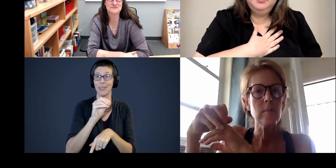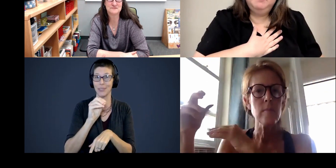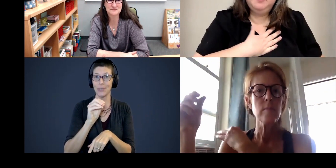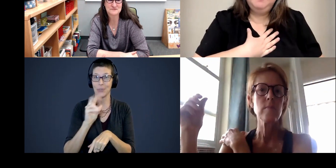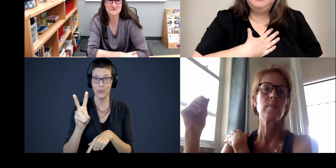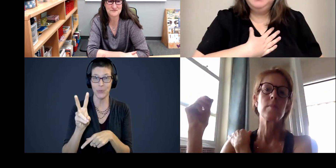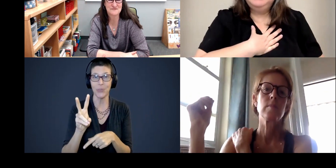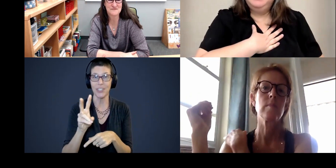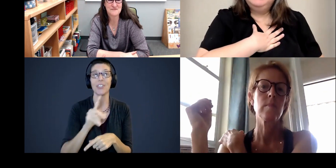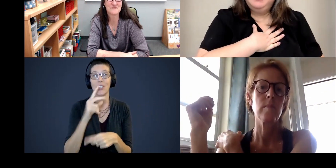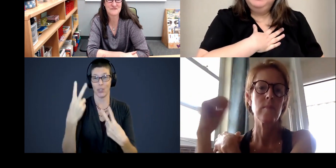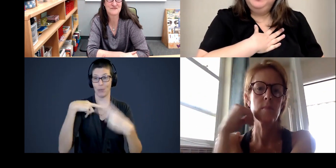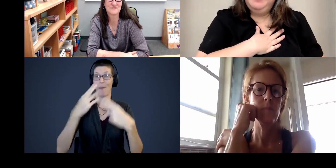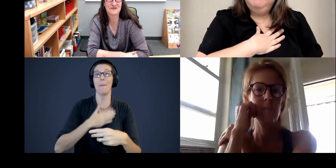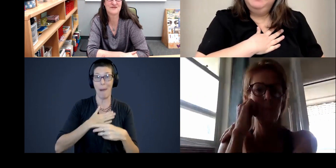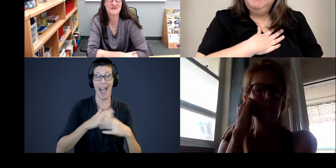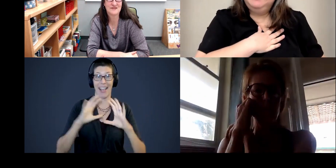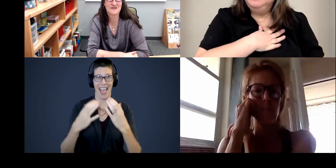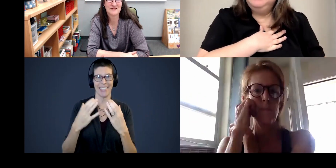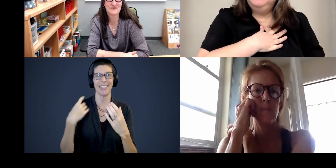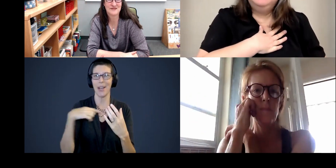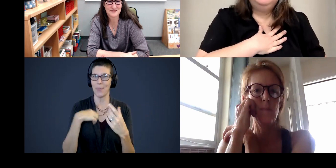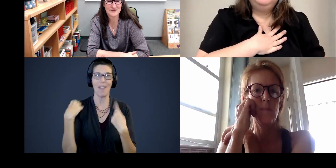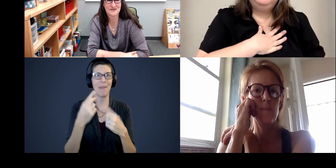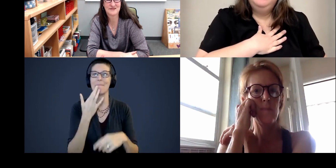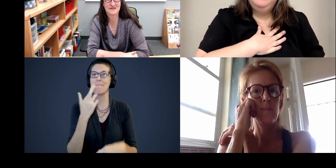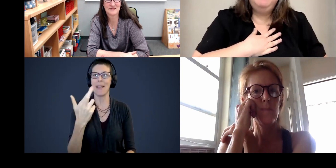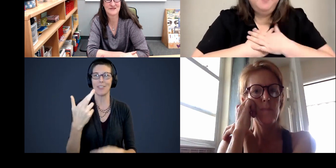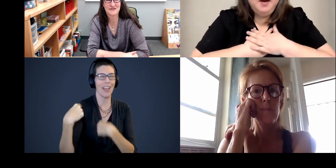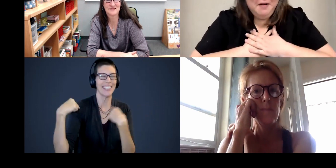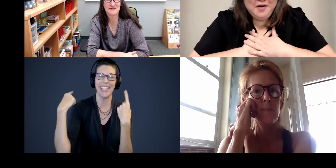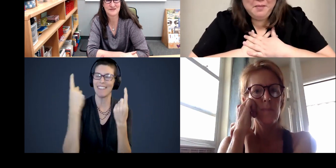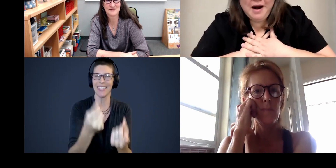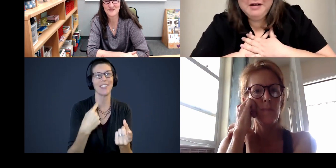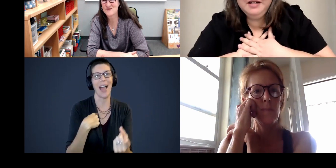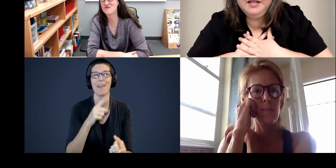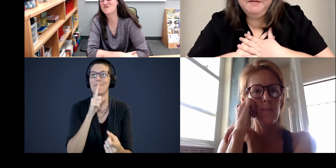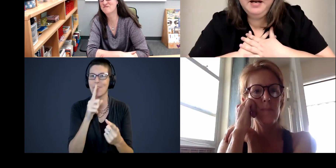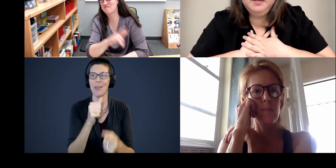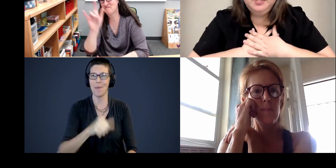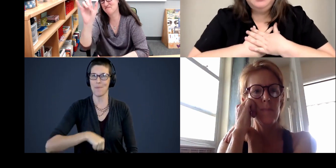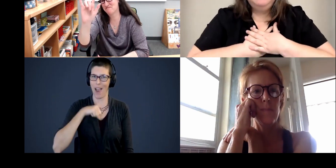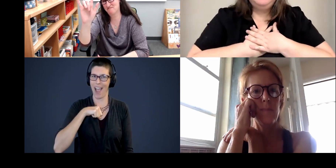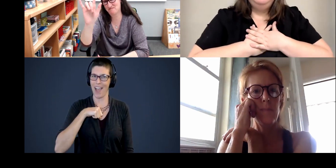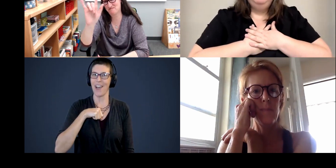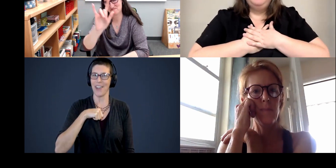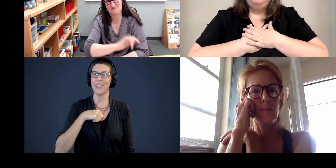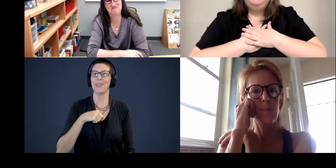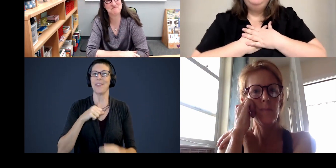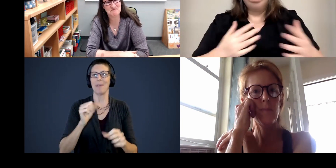actually observed my science class and we have been best friends ever since. So I am very, very proud to have been able to share Sandy with all of you